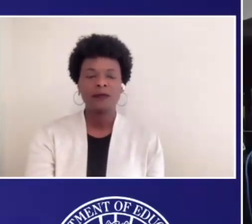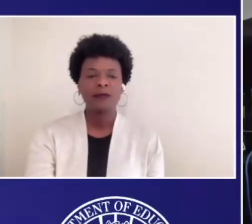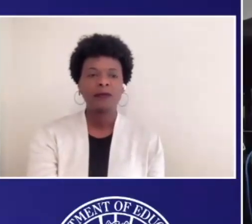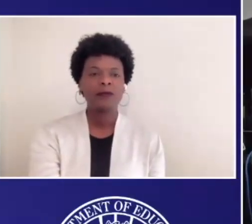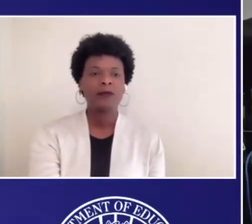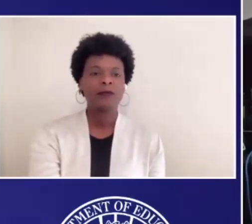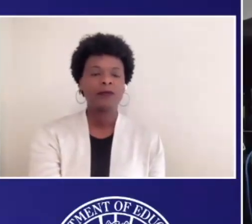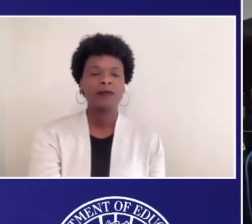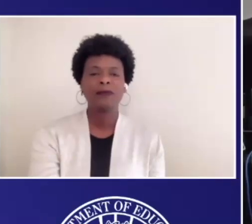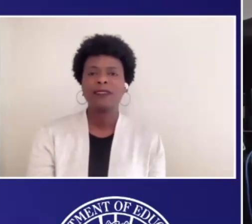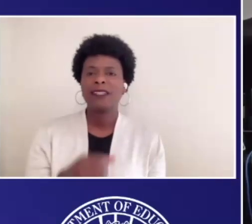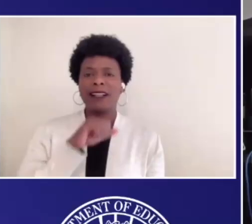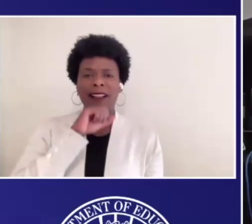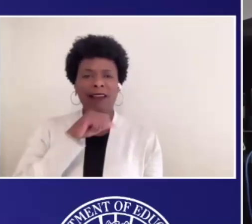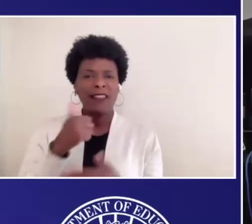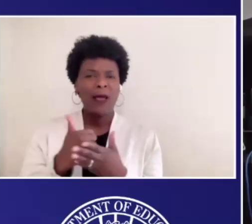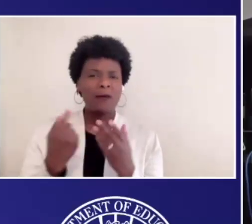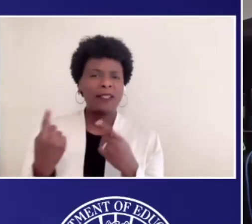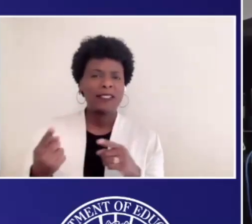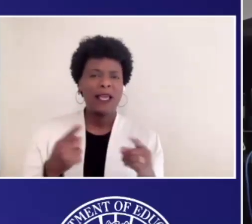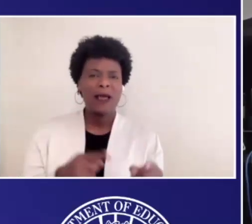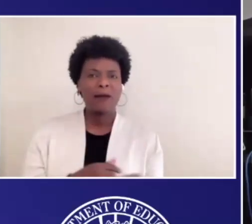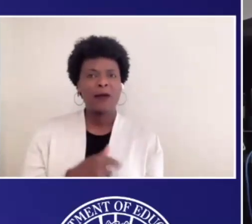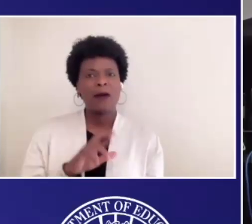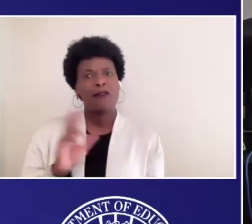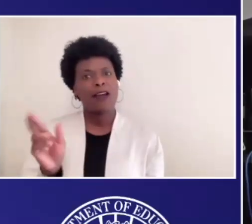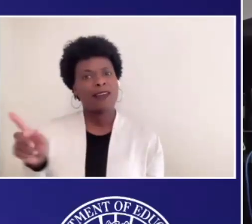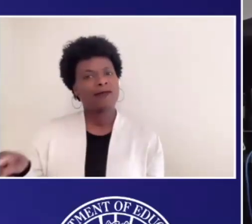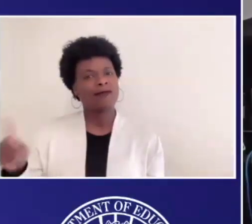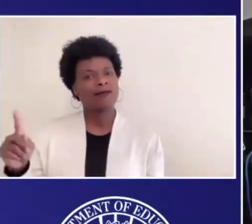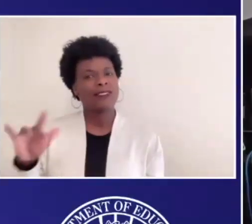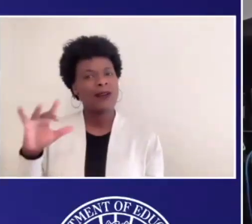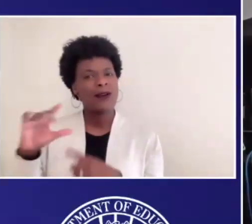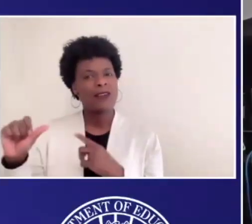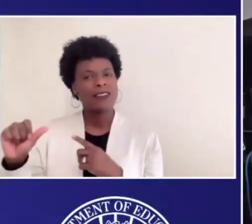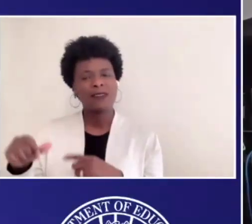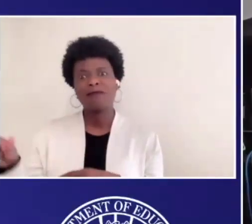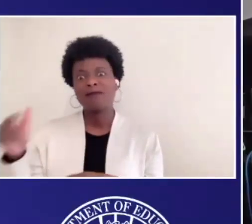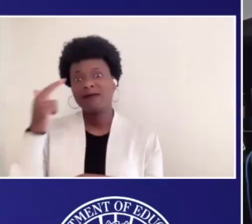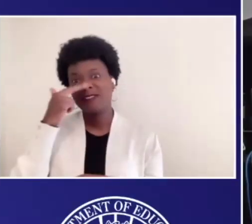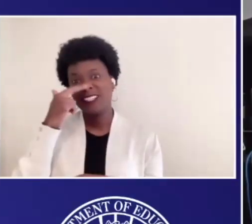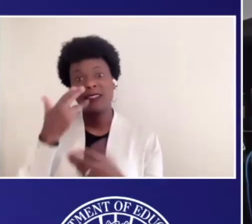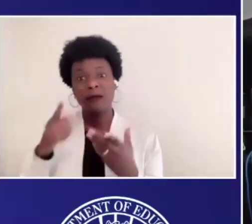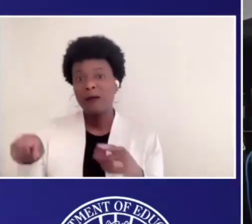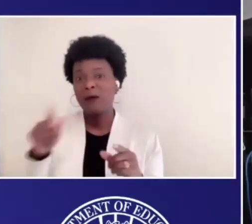I'm loving all the help that's happening over here on my, on my right. These guys are awesome. They're very entertaining if you can't hear them. All right.